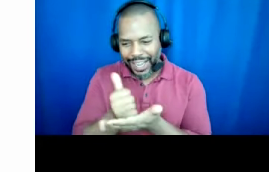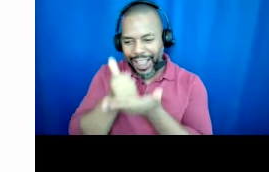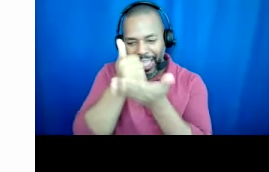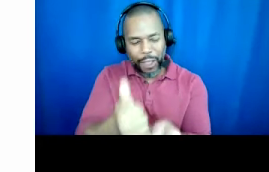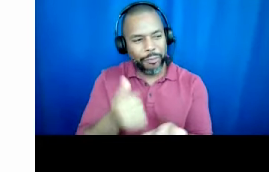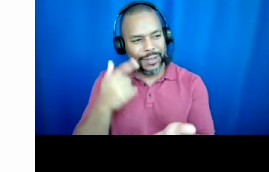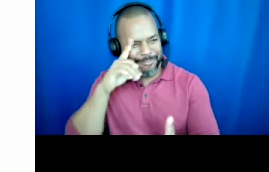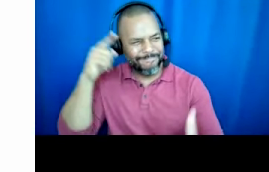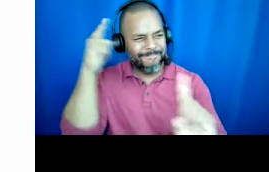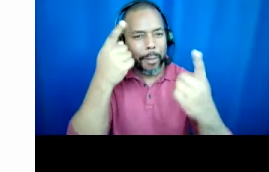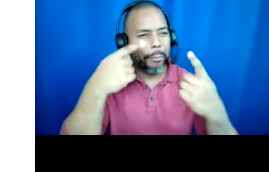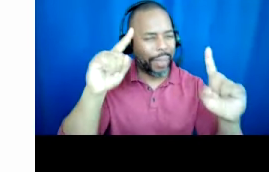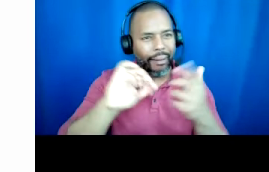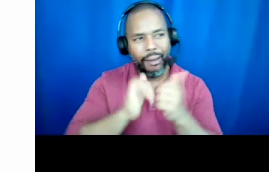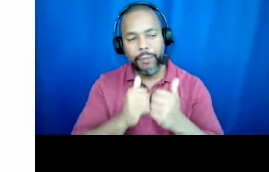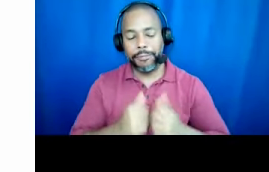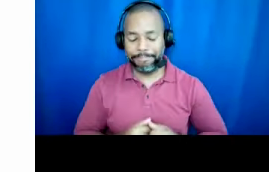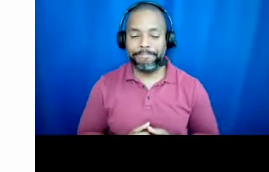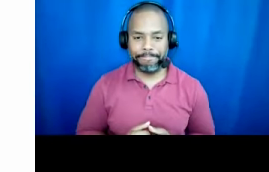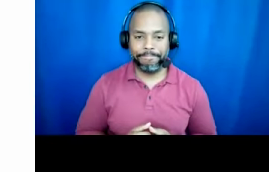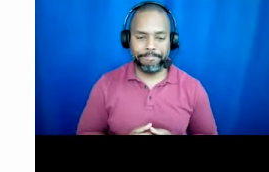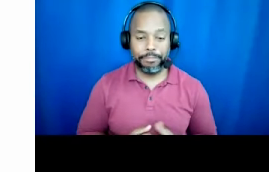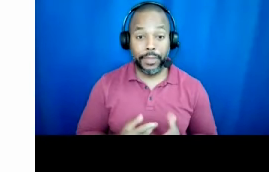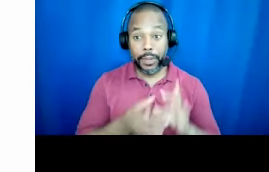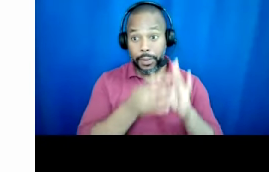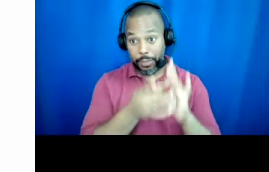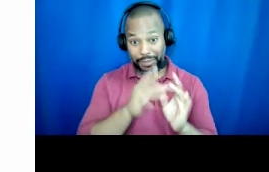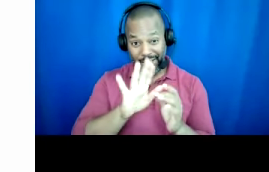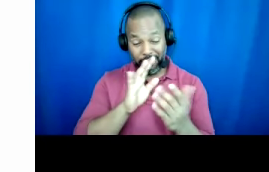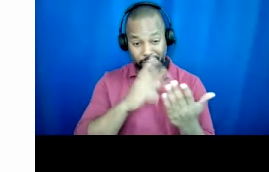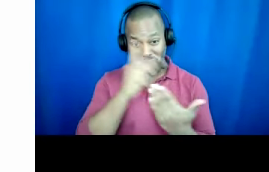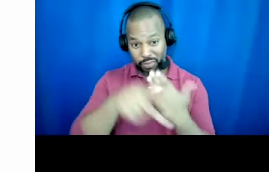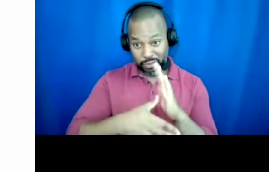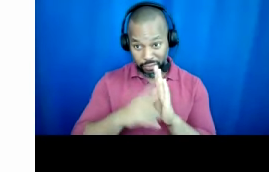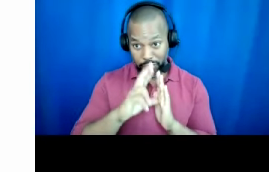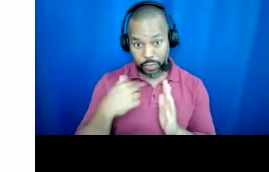And then as a part of program review, you are also taking the time to plan.